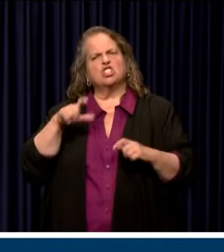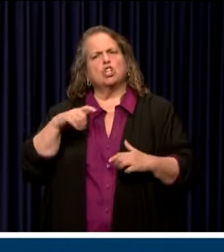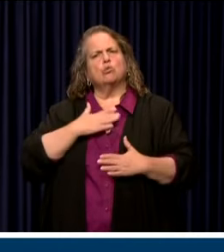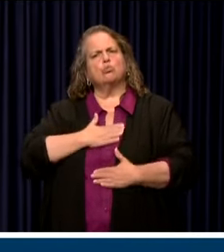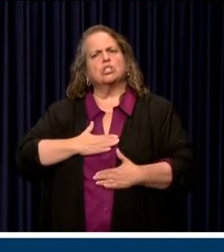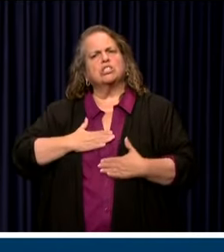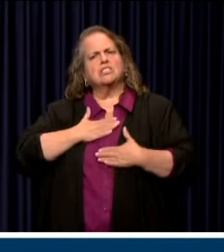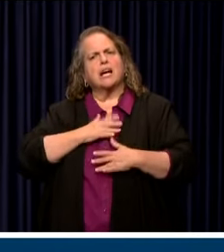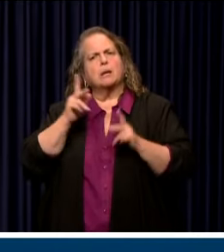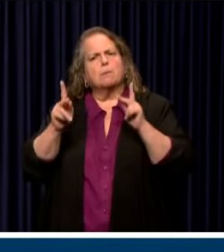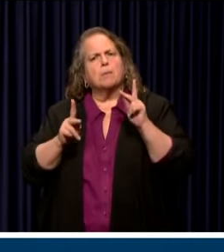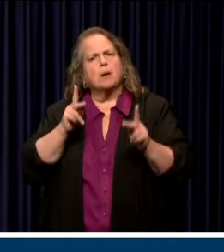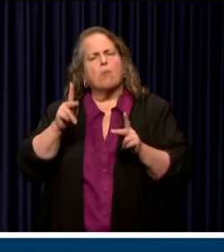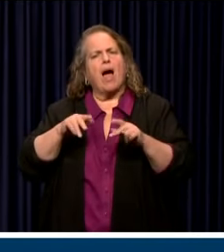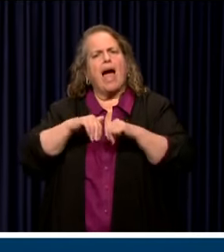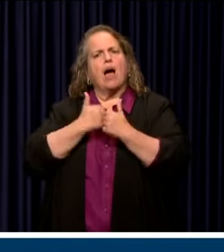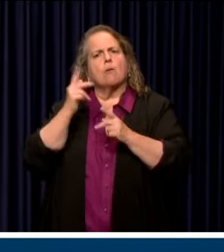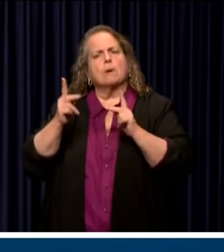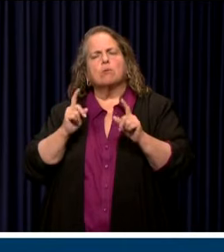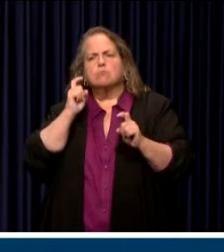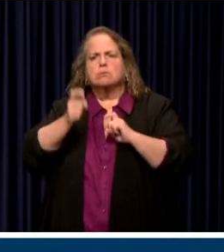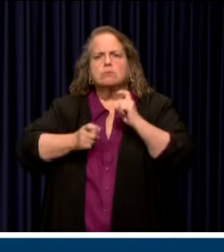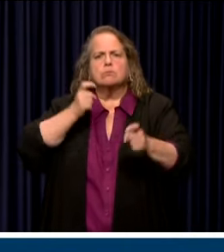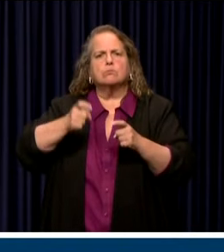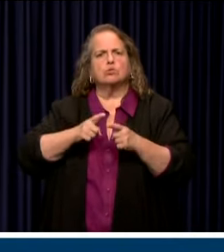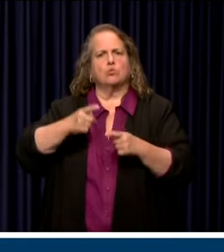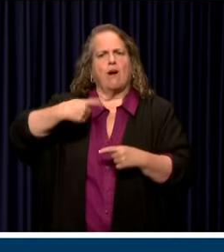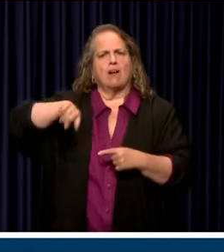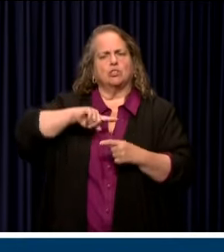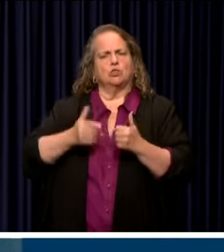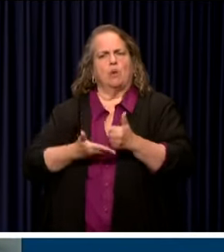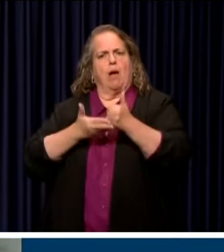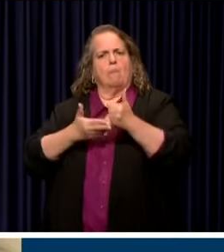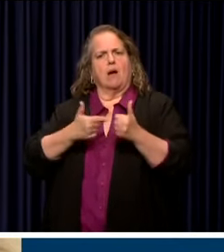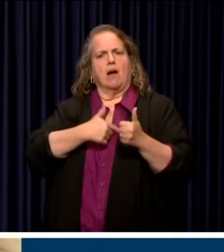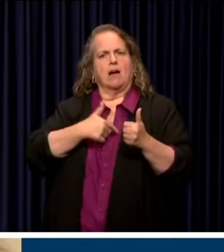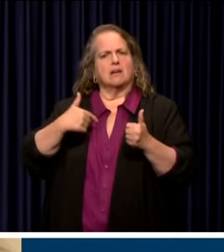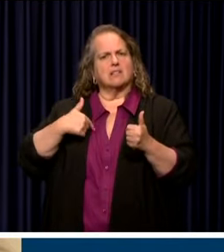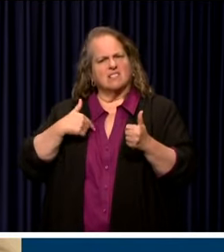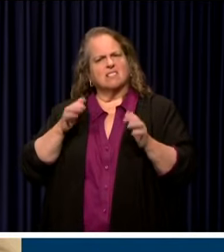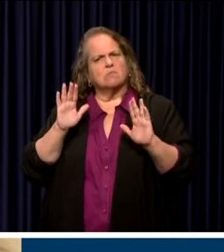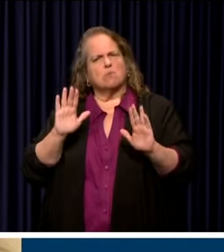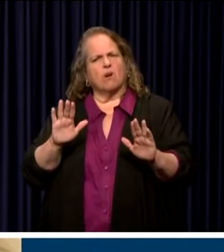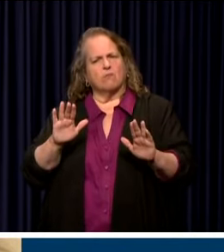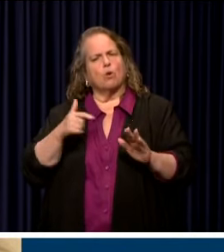ALL RIGHT. THIS IS JUST CREATIVE WAYS THAT